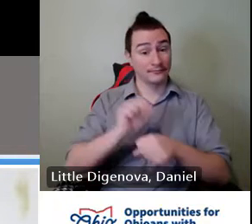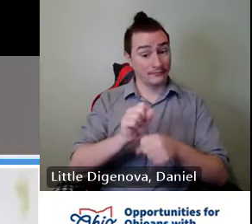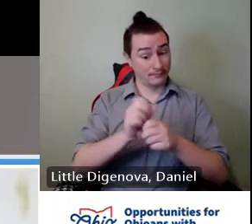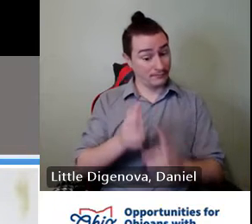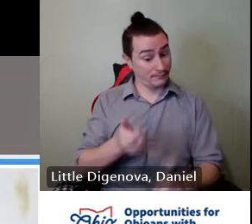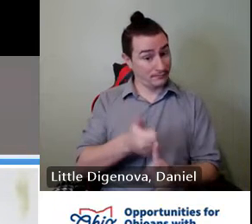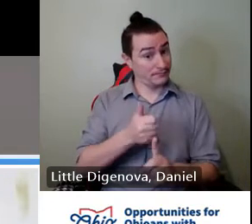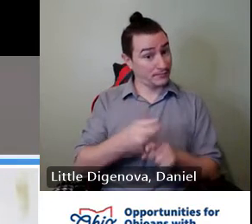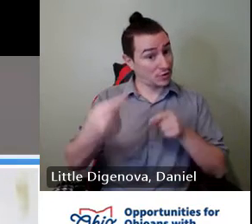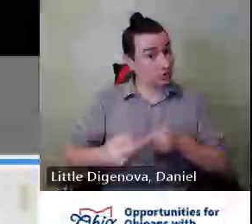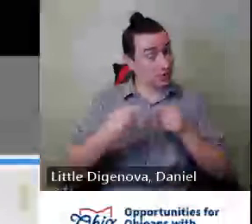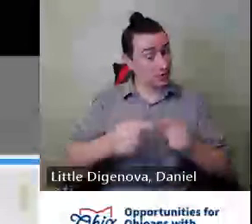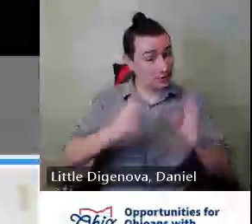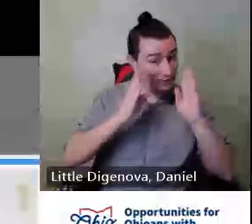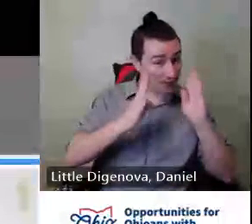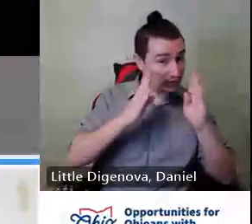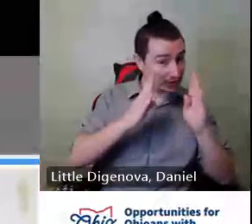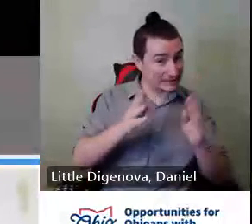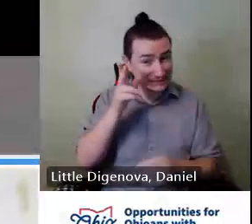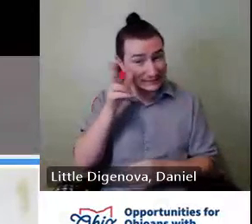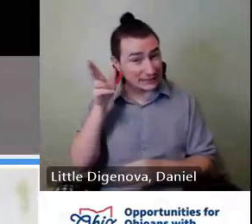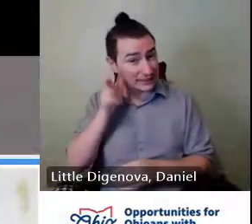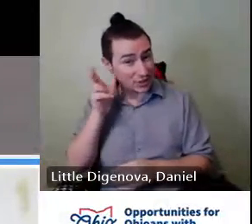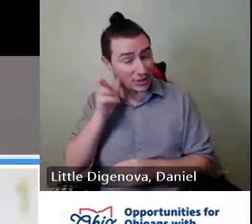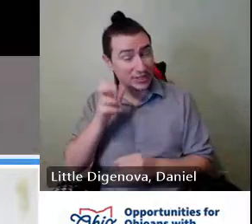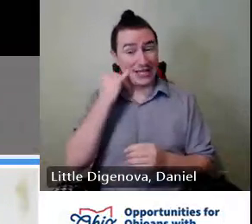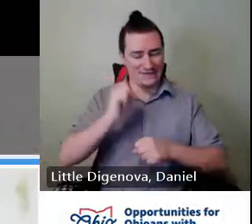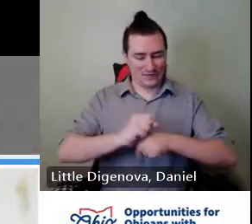when they're workstation is moved to a noisy area, or the